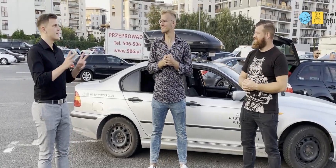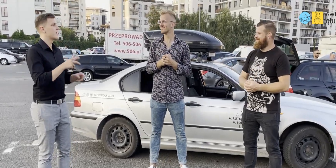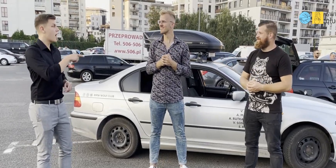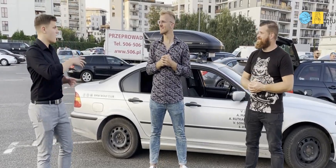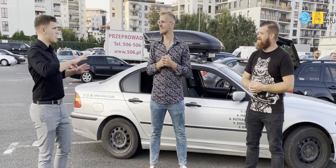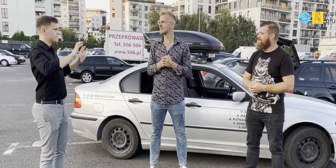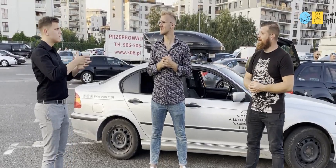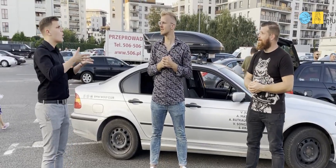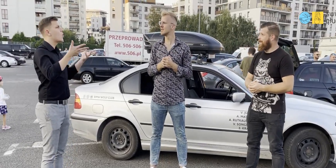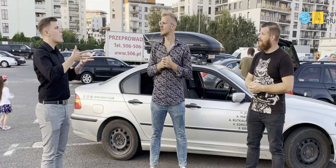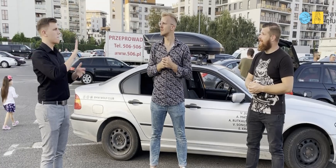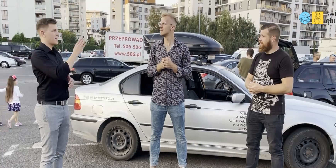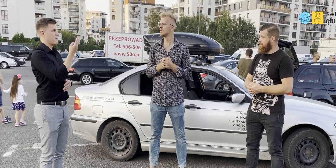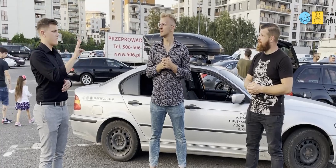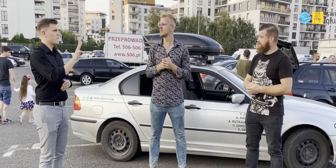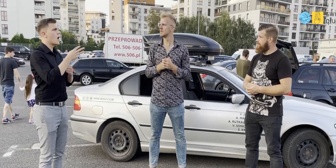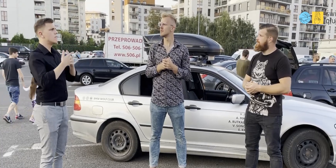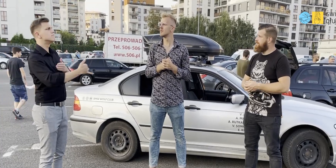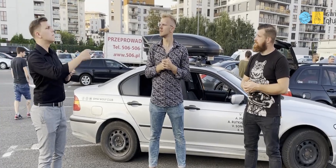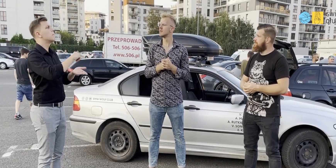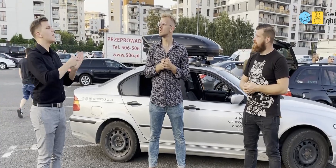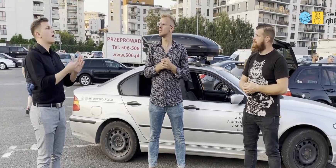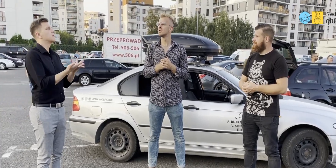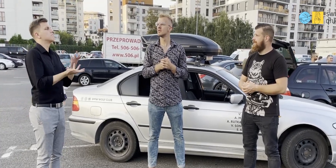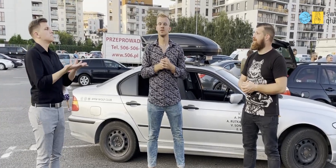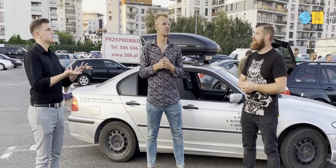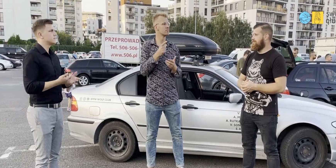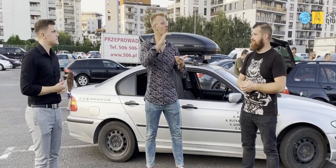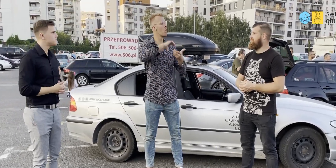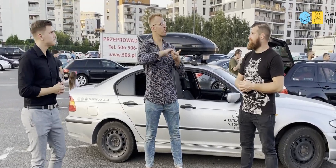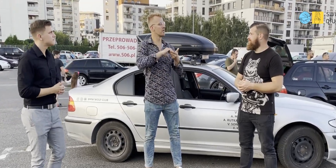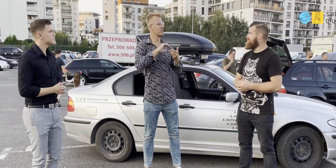[K] Good! And tell me - what are you planning as a club for the future?